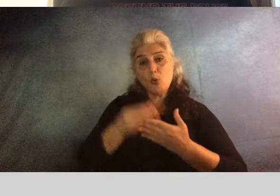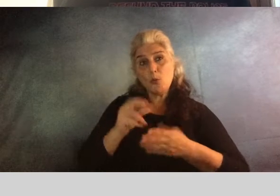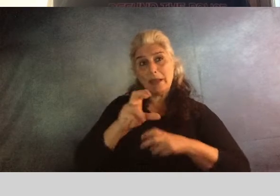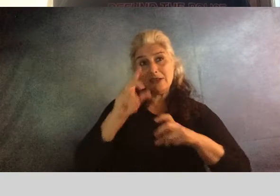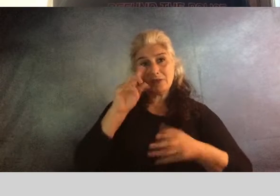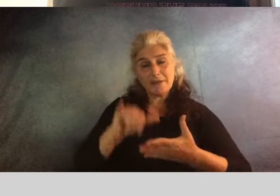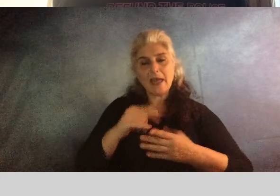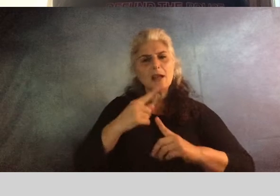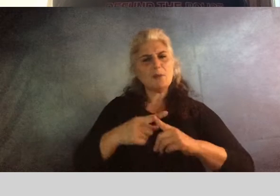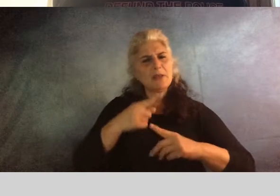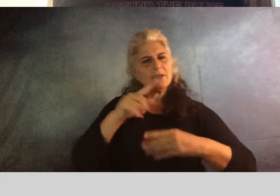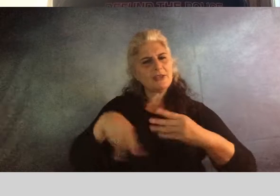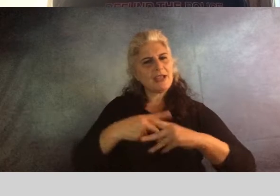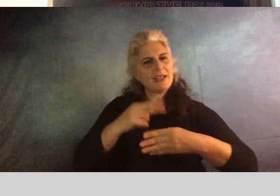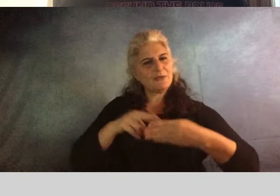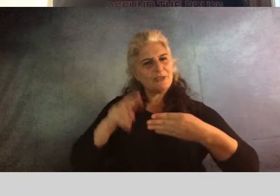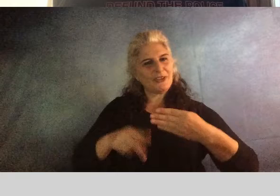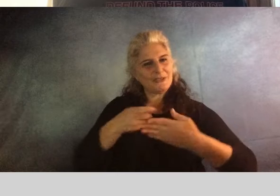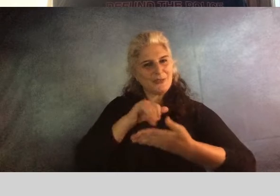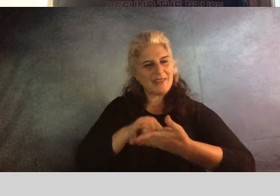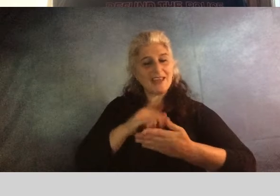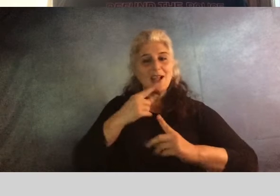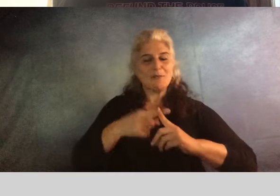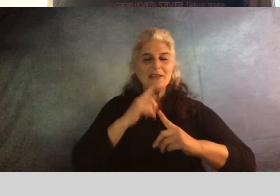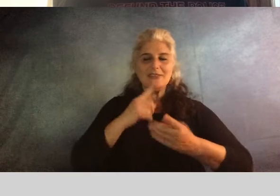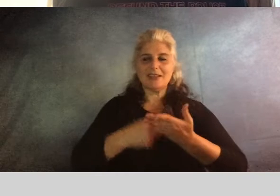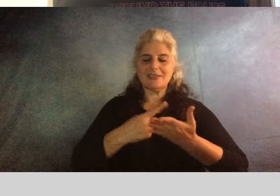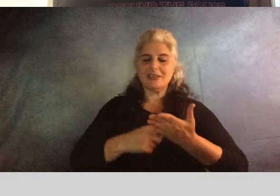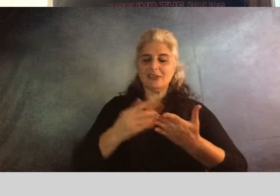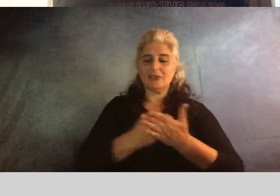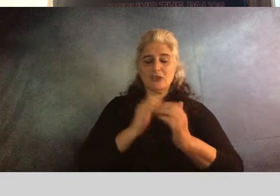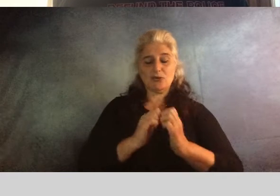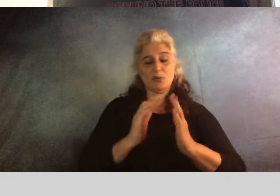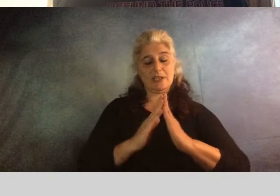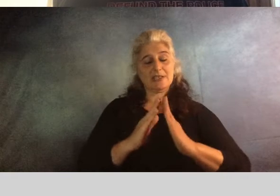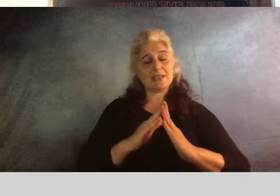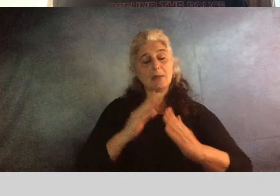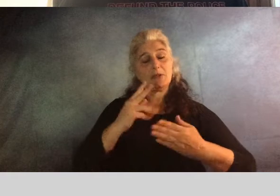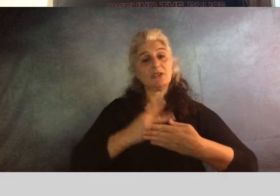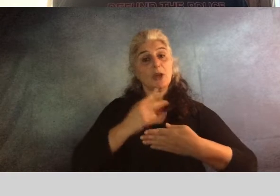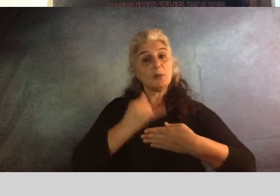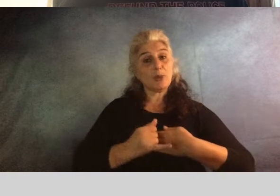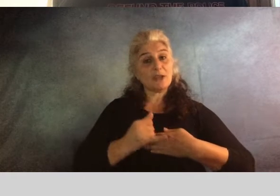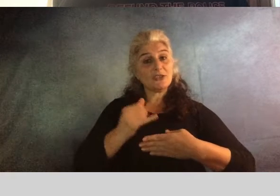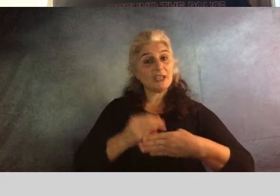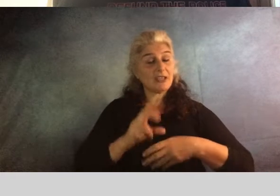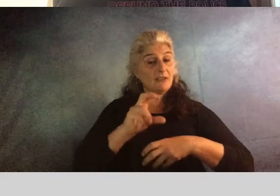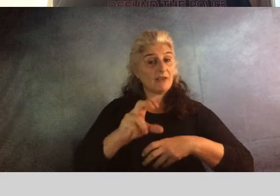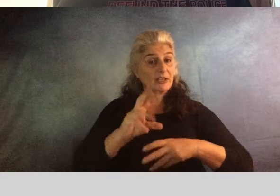I'll also introduce the newly formed Project Funding work group and explain how we can help you in your quest for funding.